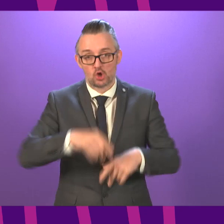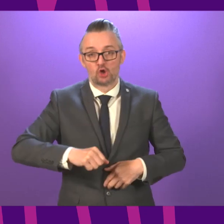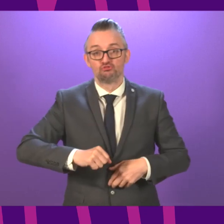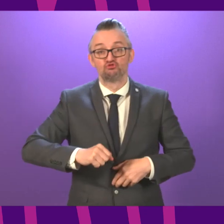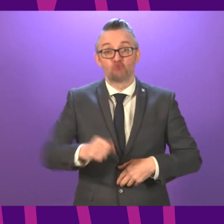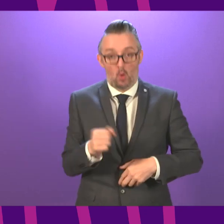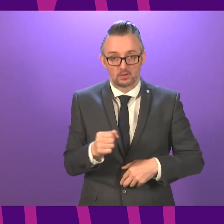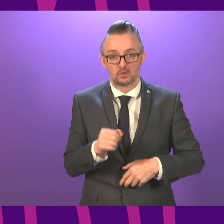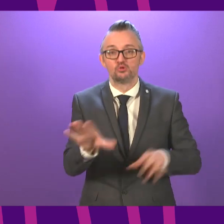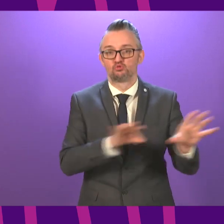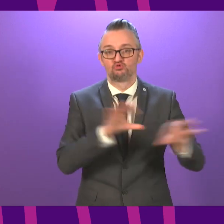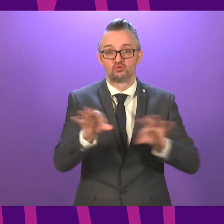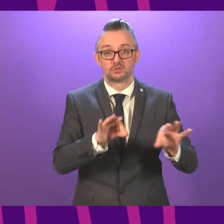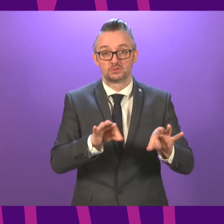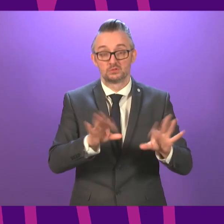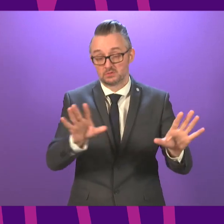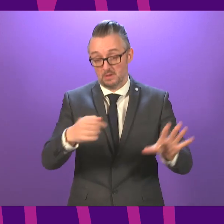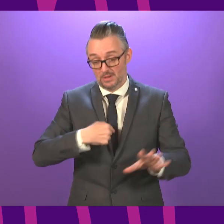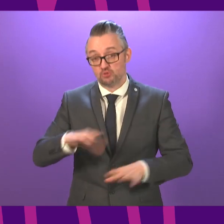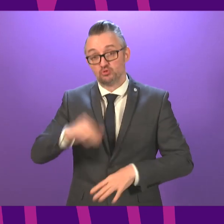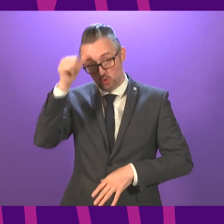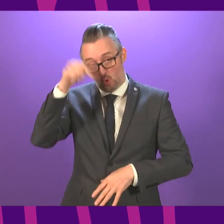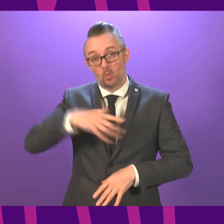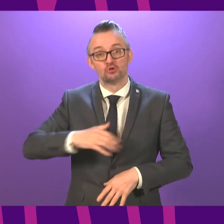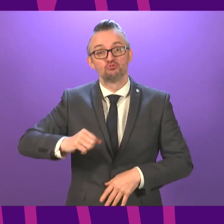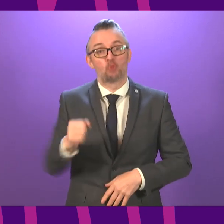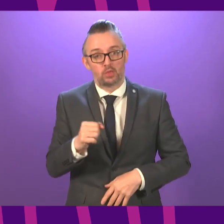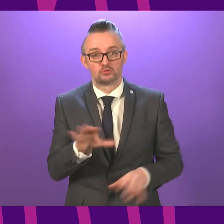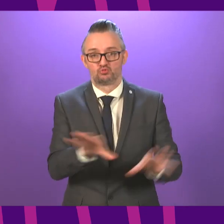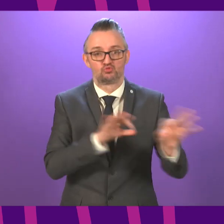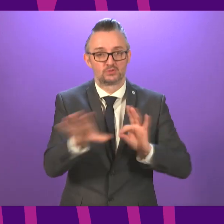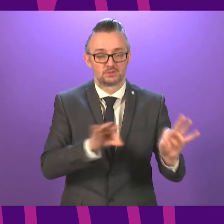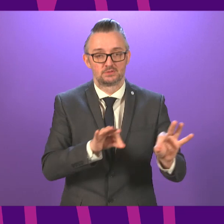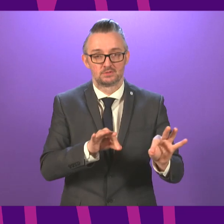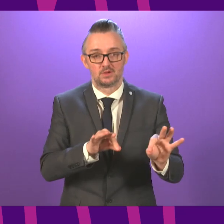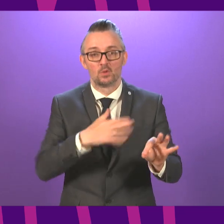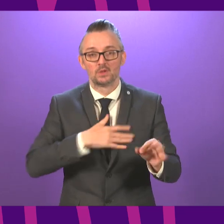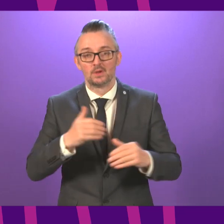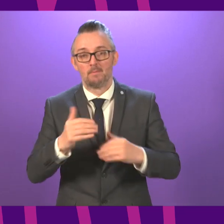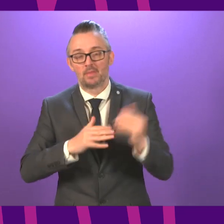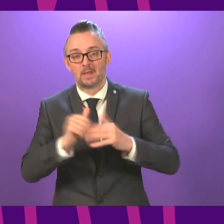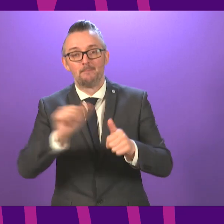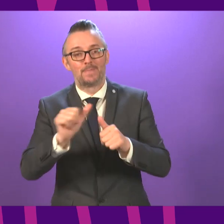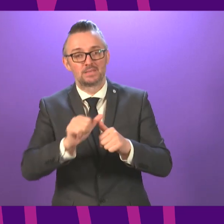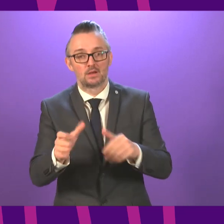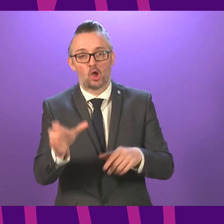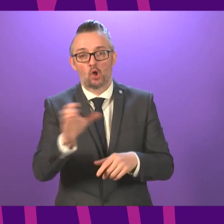would choose Scotland to make the choices to build a better country and a better society. The Deputy Presiding Officer: There are 11 more questions